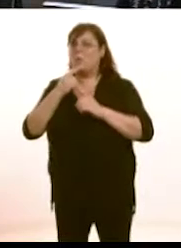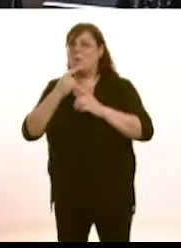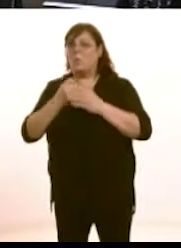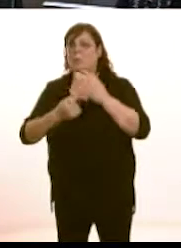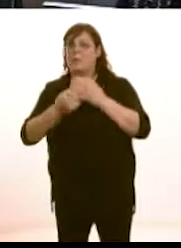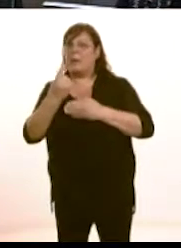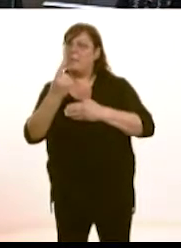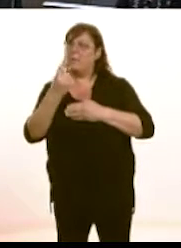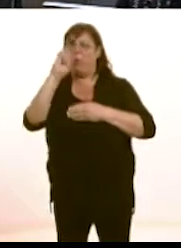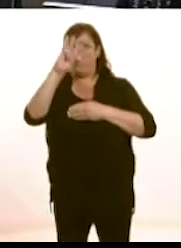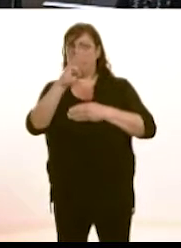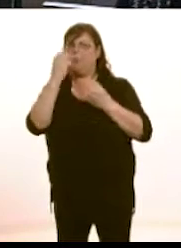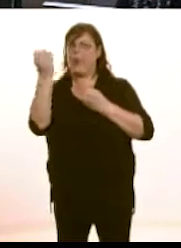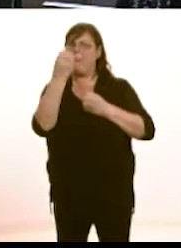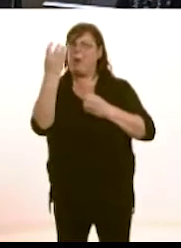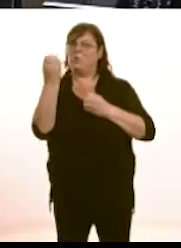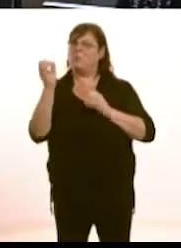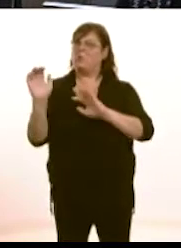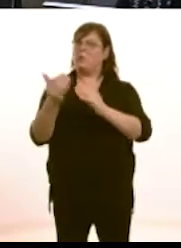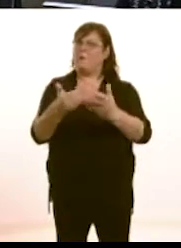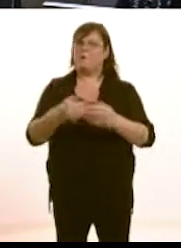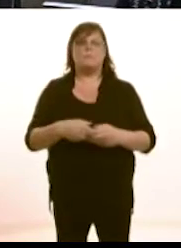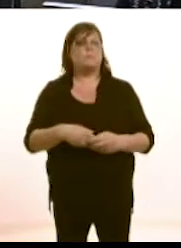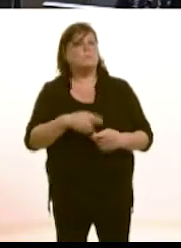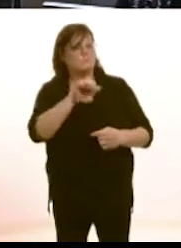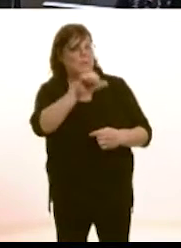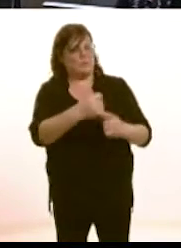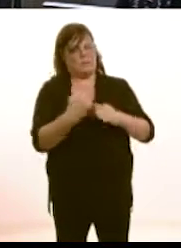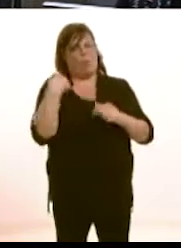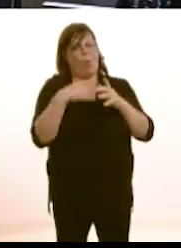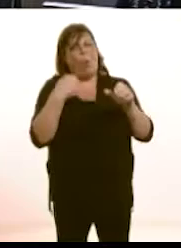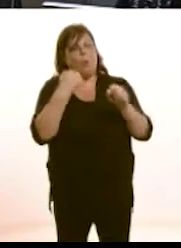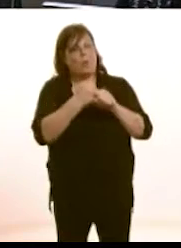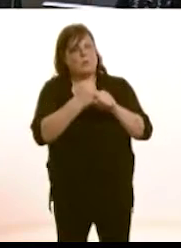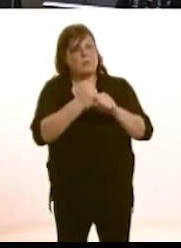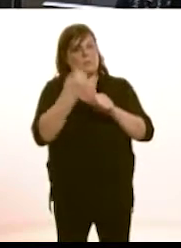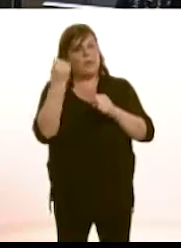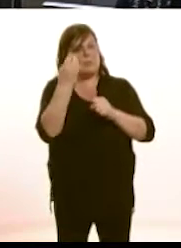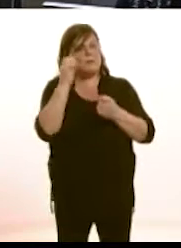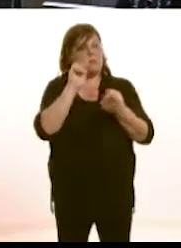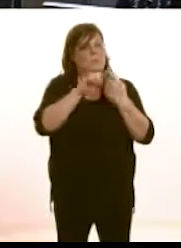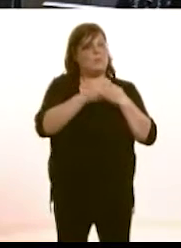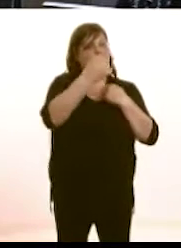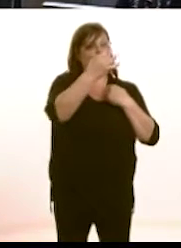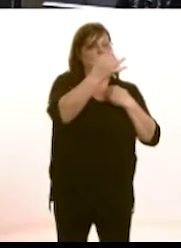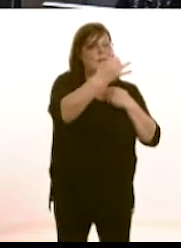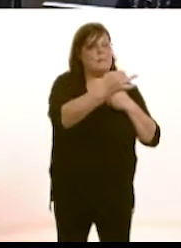OAQ(5)0185(FM) Carwyn Jones: Yes. In August, the Welsh ambulance service responded to 78.1 per cent of the most life-threatening